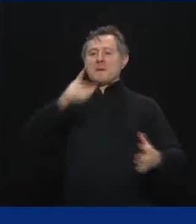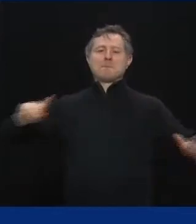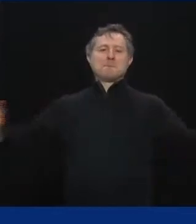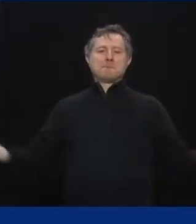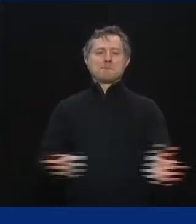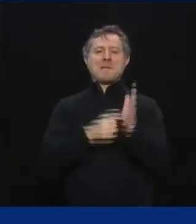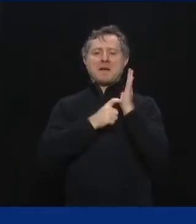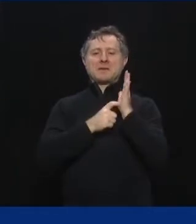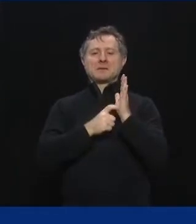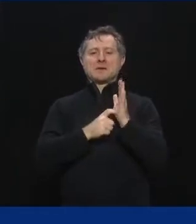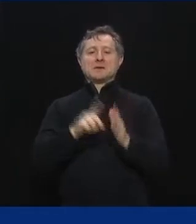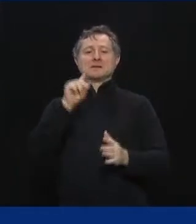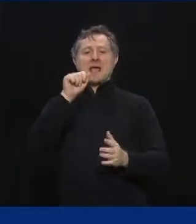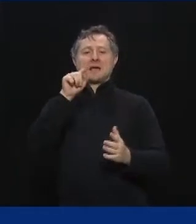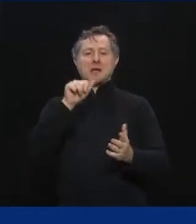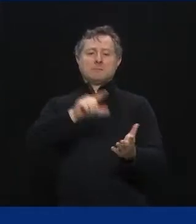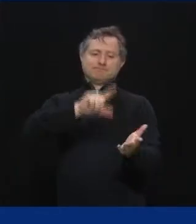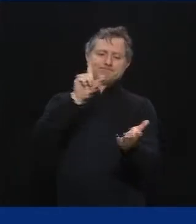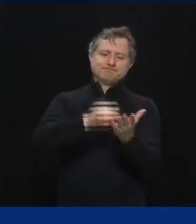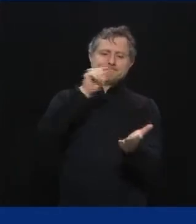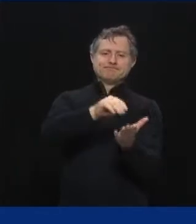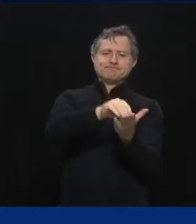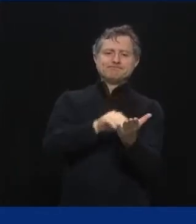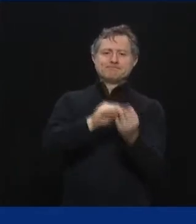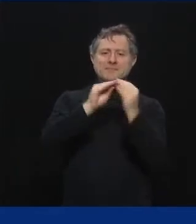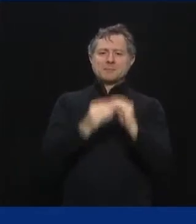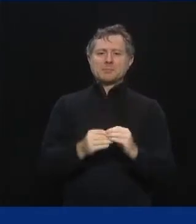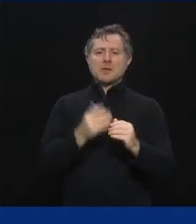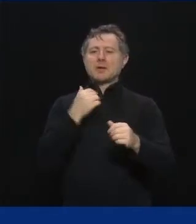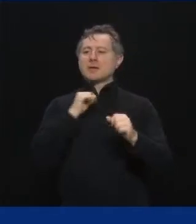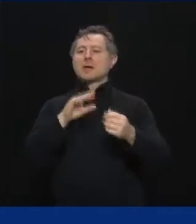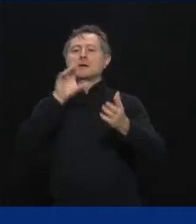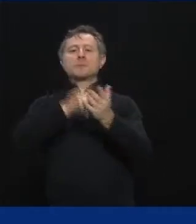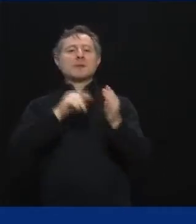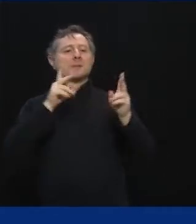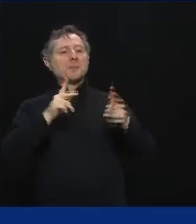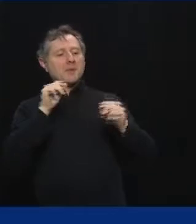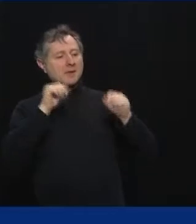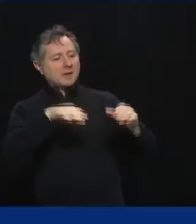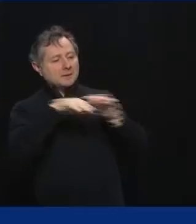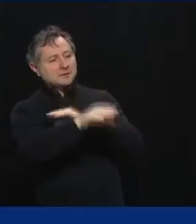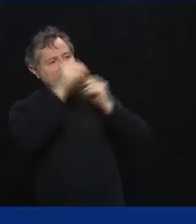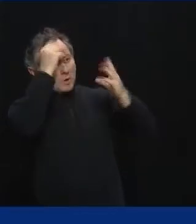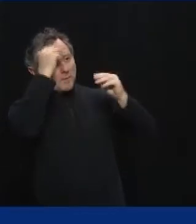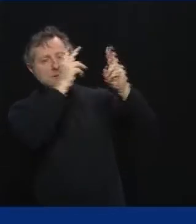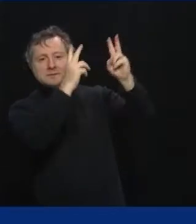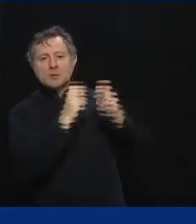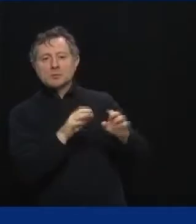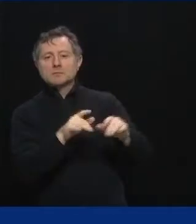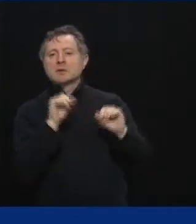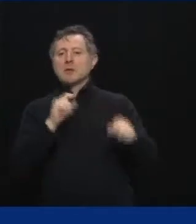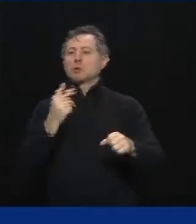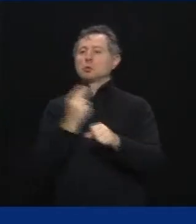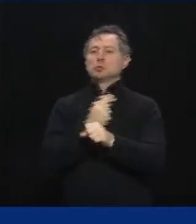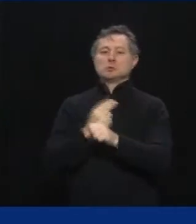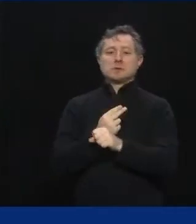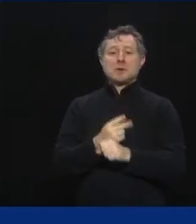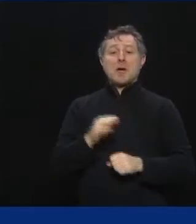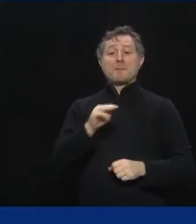CARES ABOUT THE MTA AND HOW DECISIONS ARE MADE. SO I WILL NOW BE MANDATING THAT DATA BE PUBLISHED AND THAT